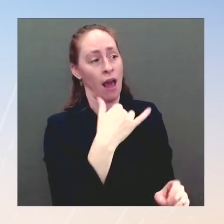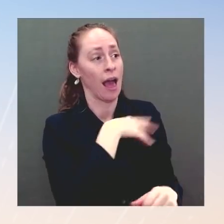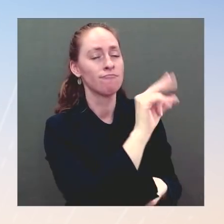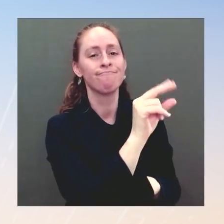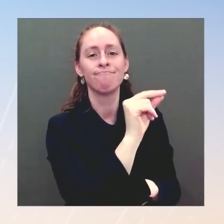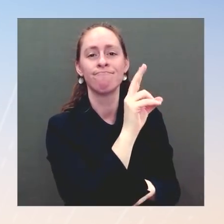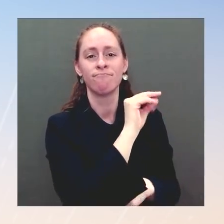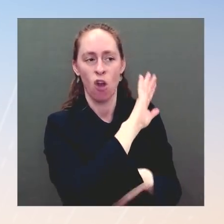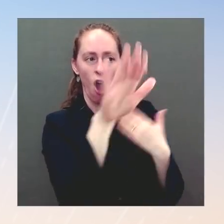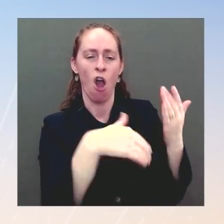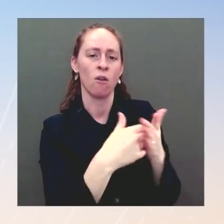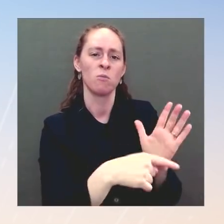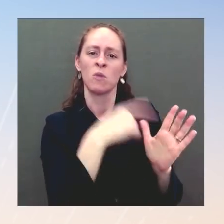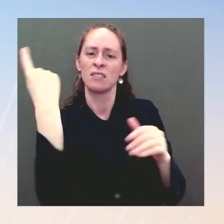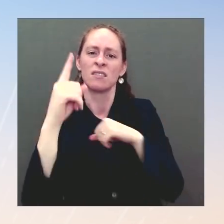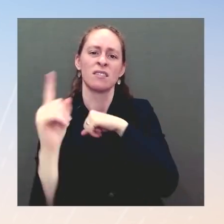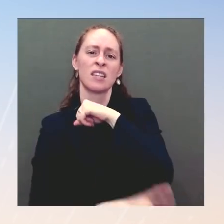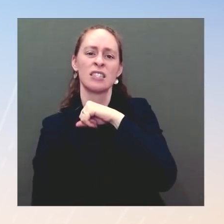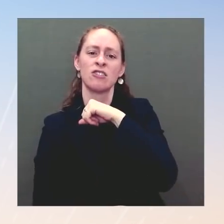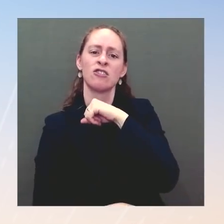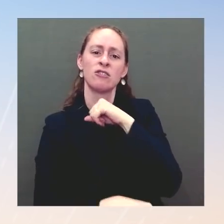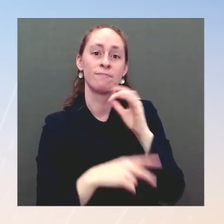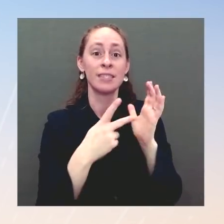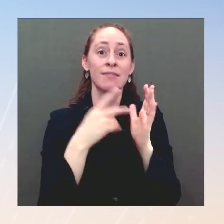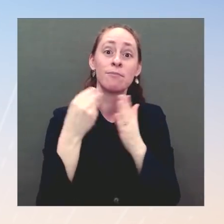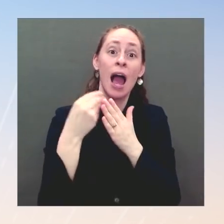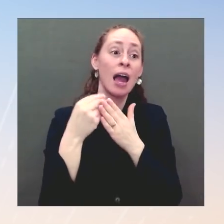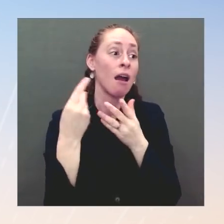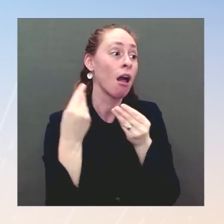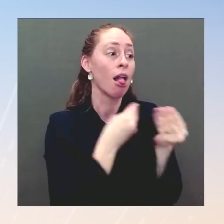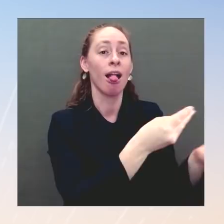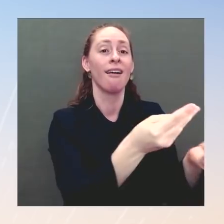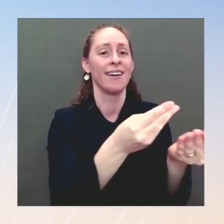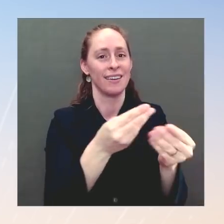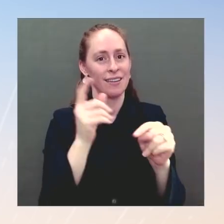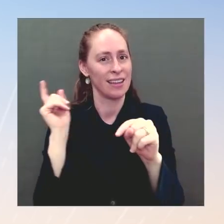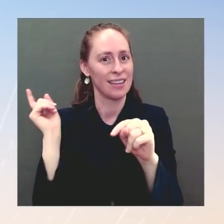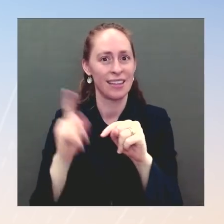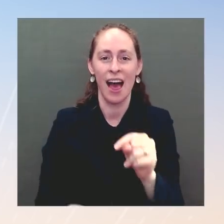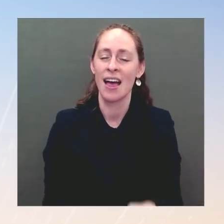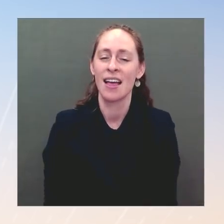since the President signed the Bipartisan Infrastructure Law. Time flies. It's also day 400 of the administration.